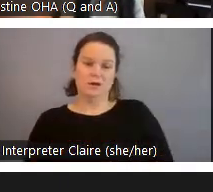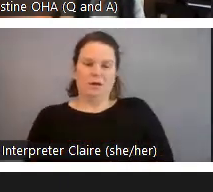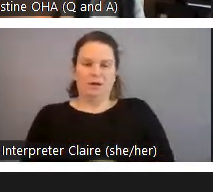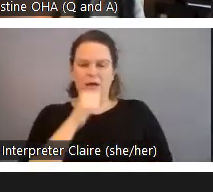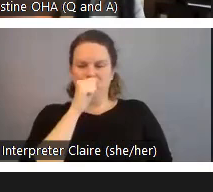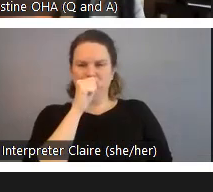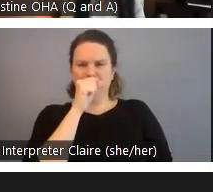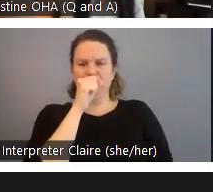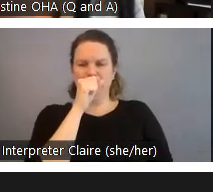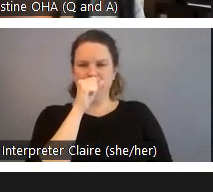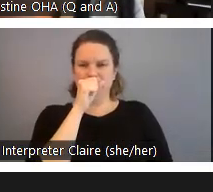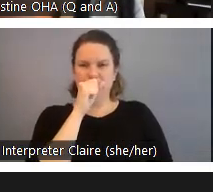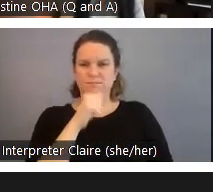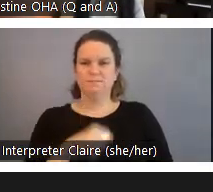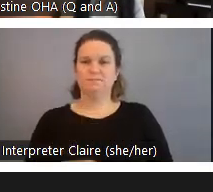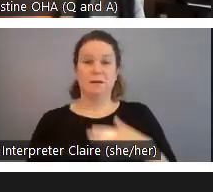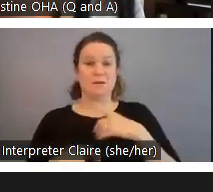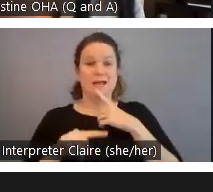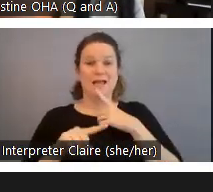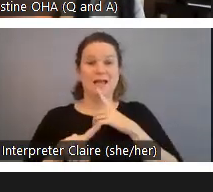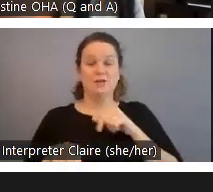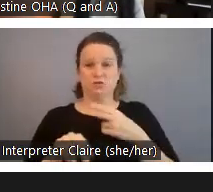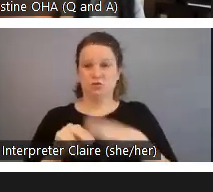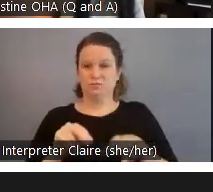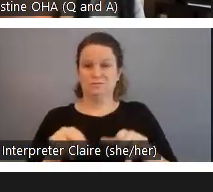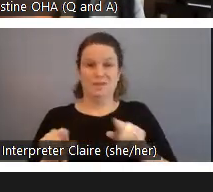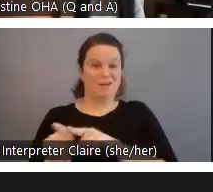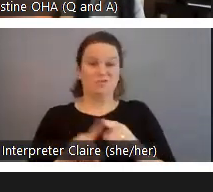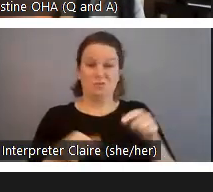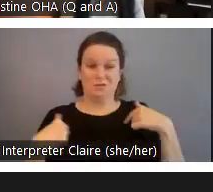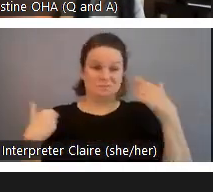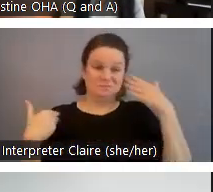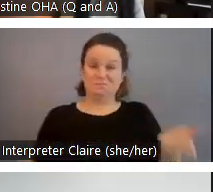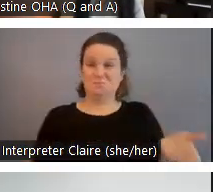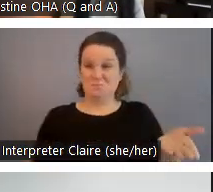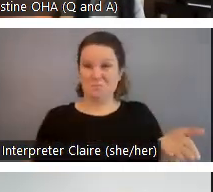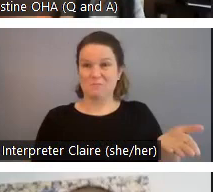And my answer is pretty short as well, I don't know that answer either.